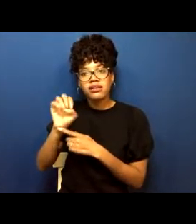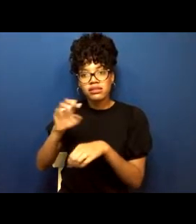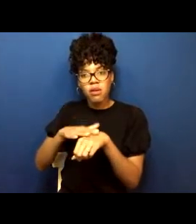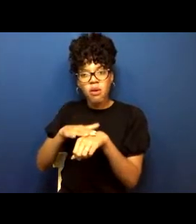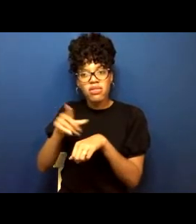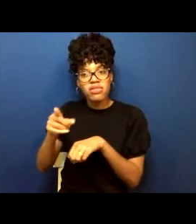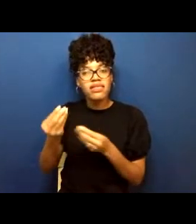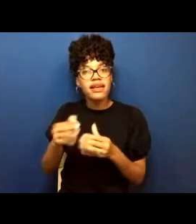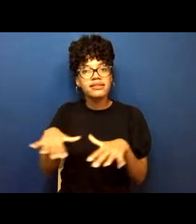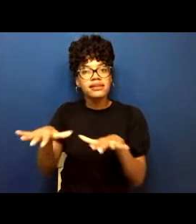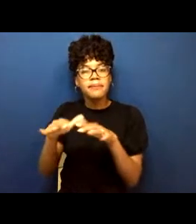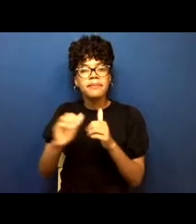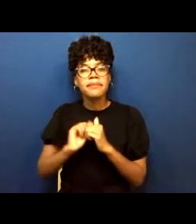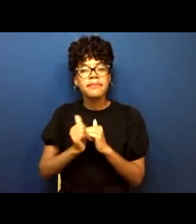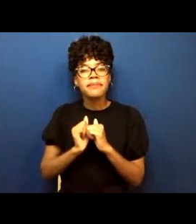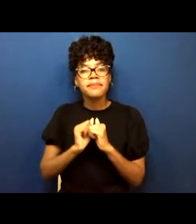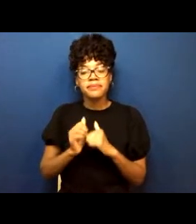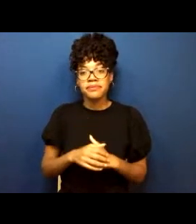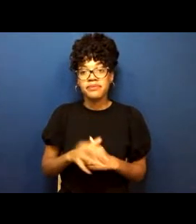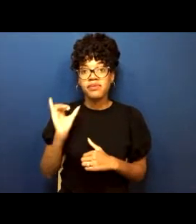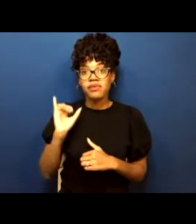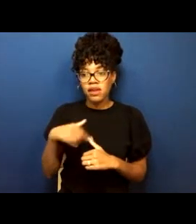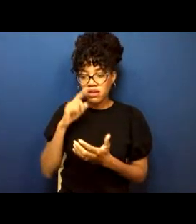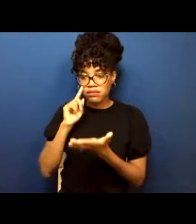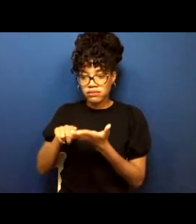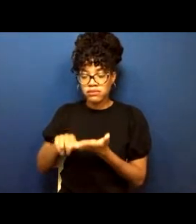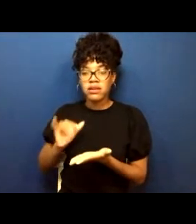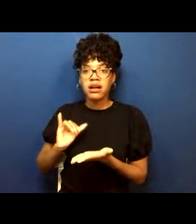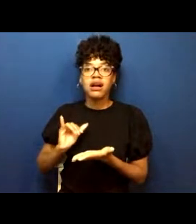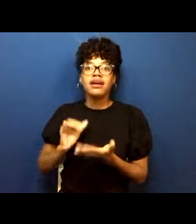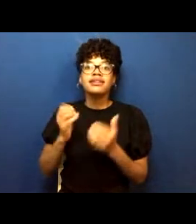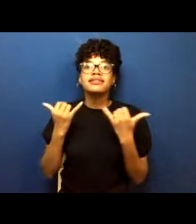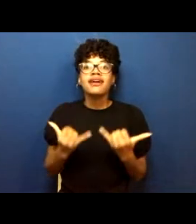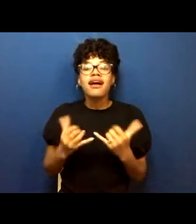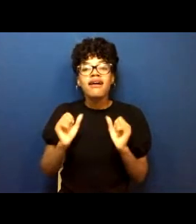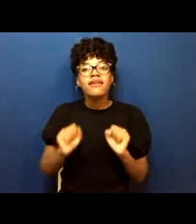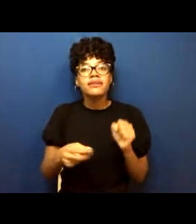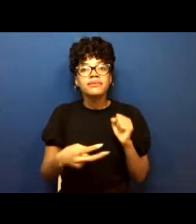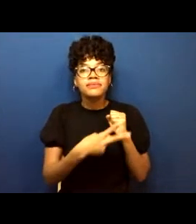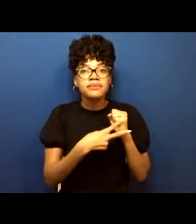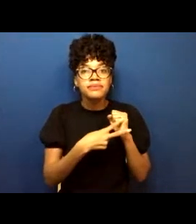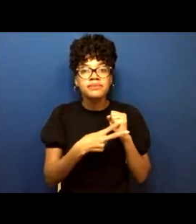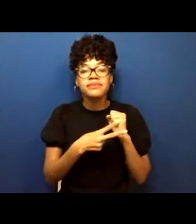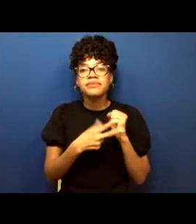of how to conserve, protect, and also work towards restoration of wild rice